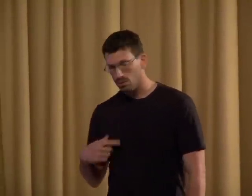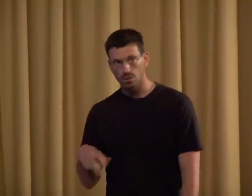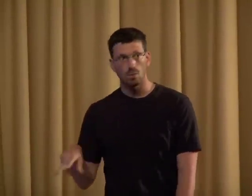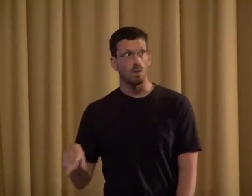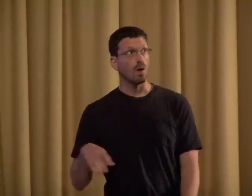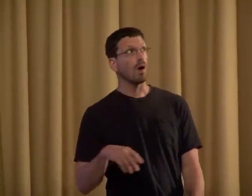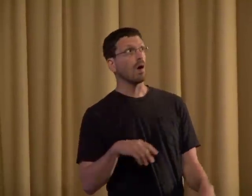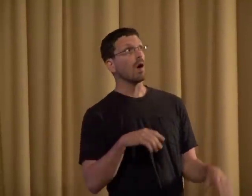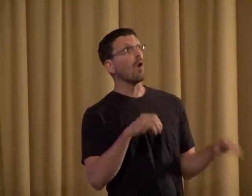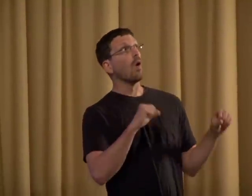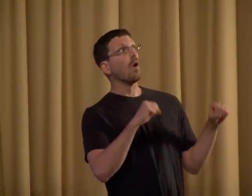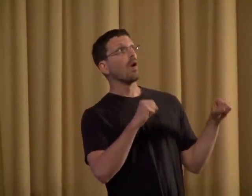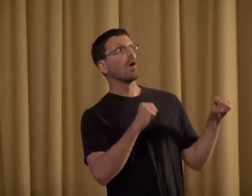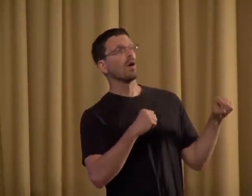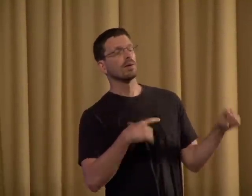"Can you switch seats with me?" I asked him.